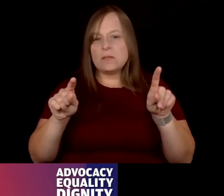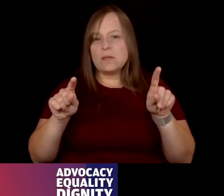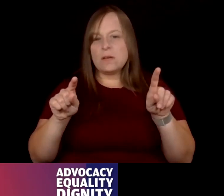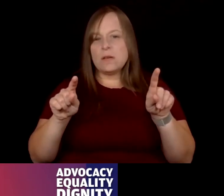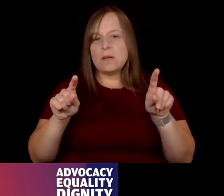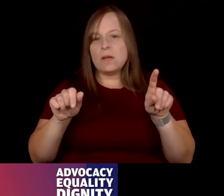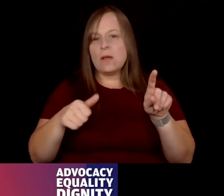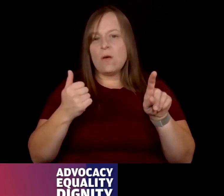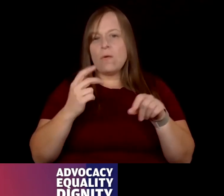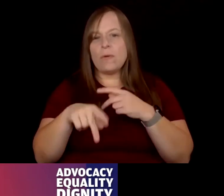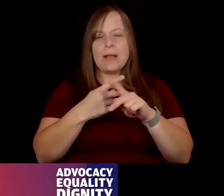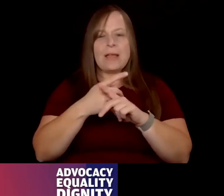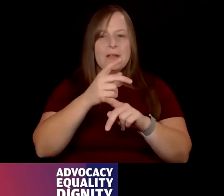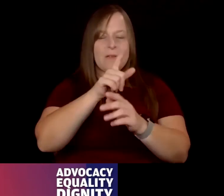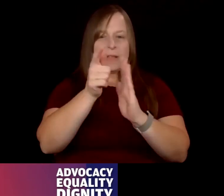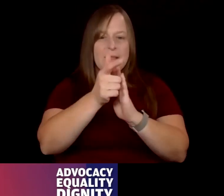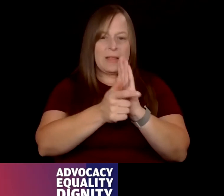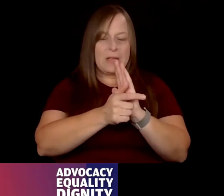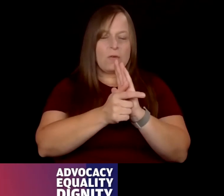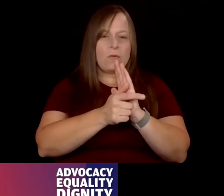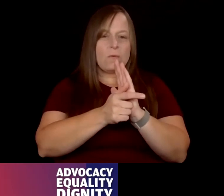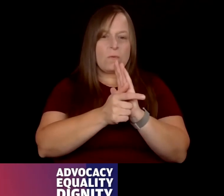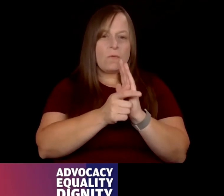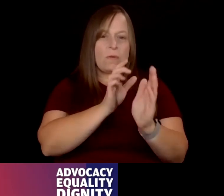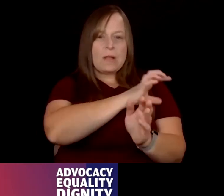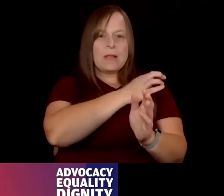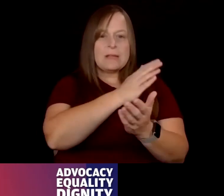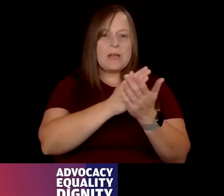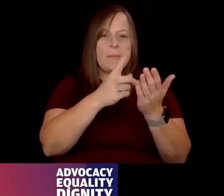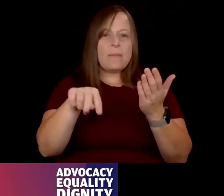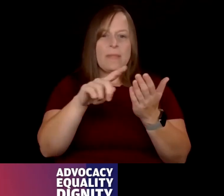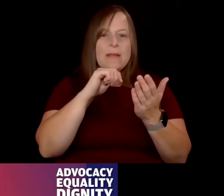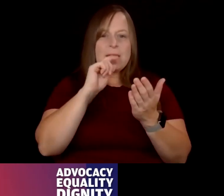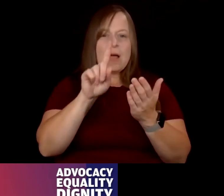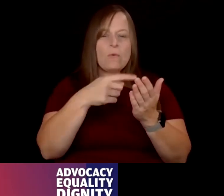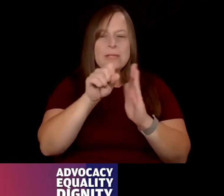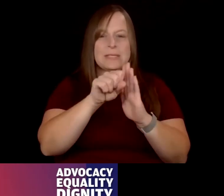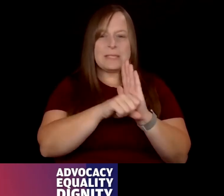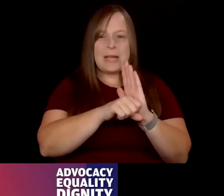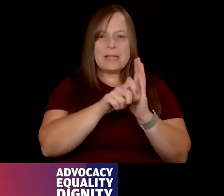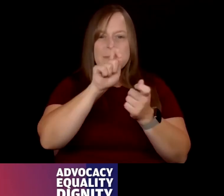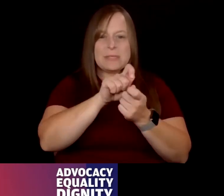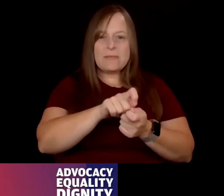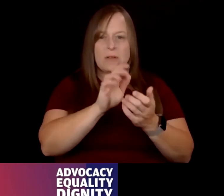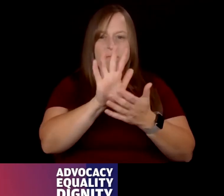other kind of like legal provide these services. 'Cause some of them are not necessarily state specific. They might be able to help people across the country.